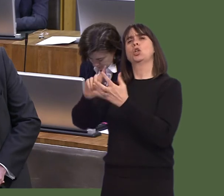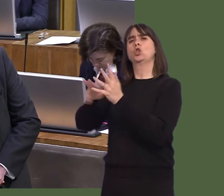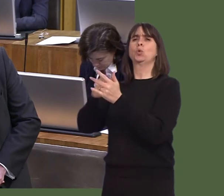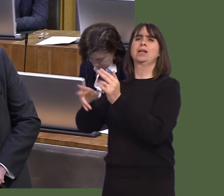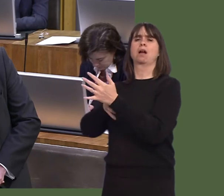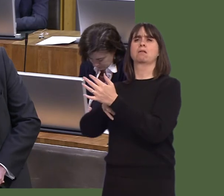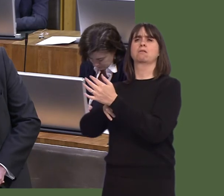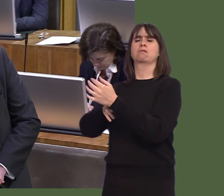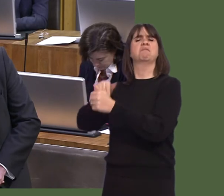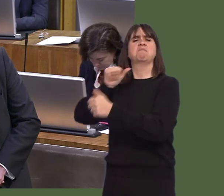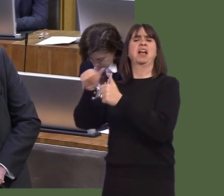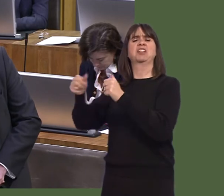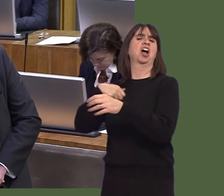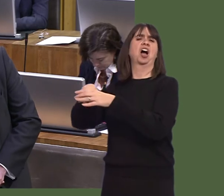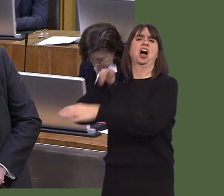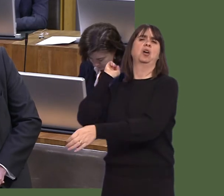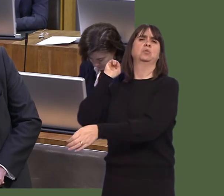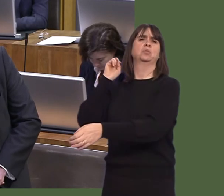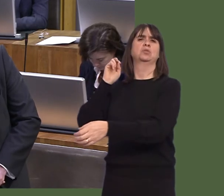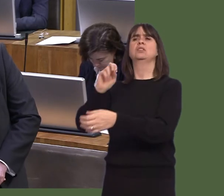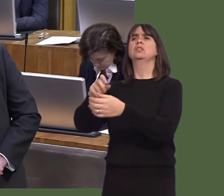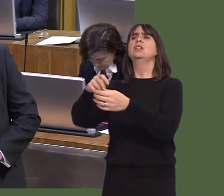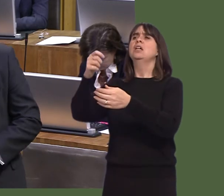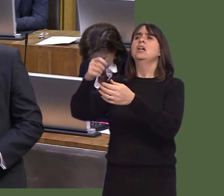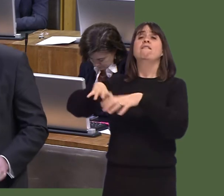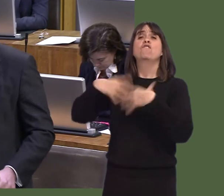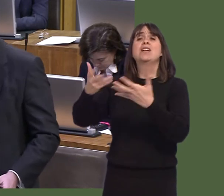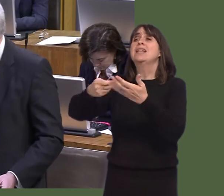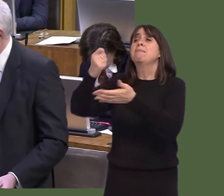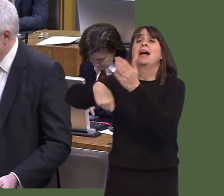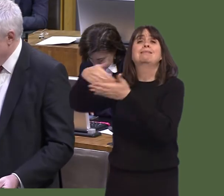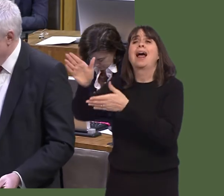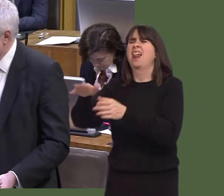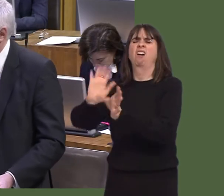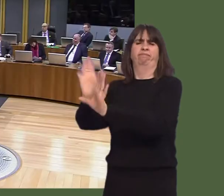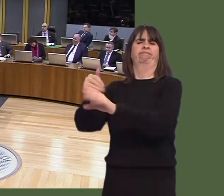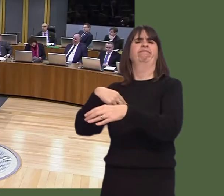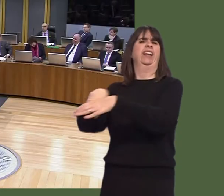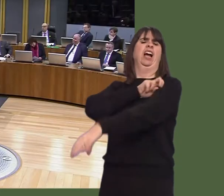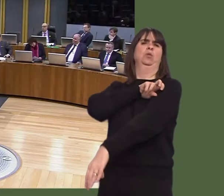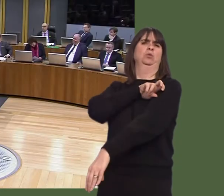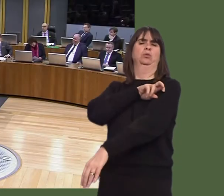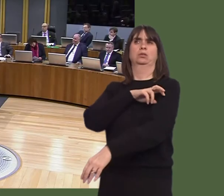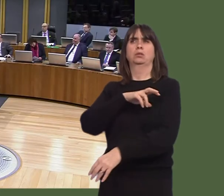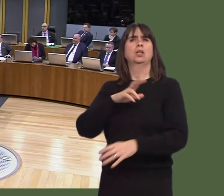Y Llywydd / The Llywydd: The Plaid Cymru leaderó Andrew RT Davies AM: Can I move a point of